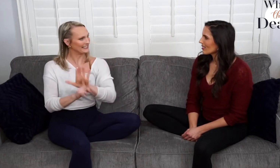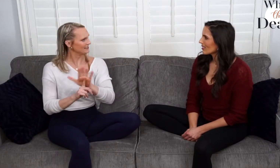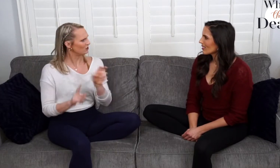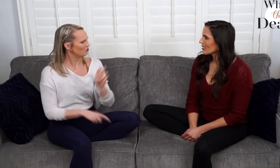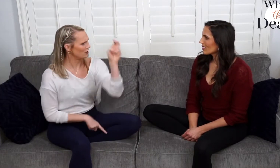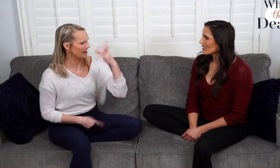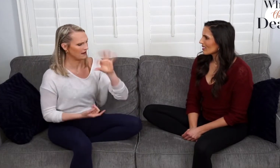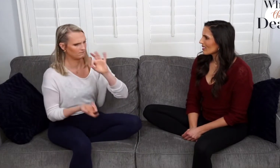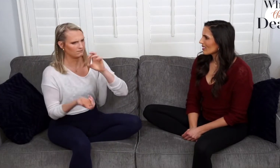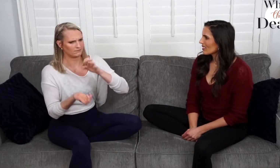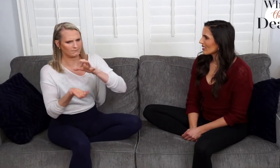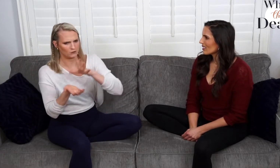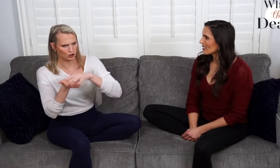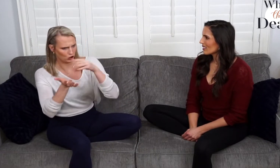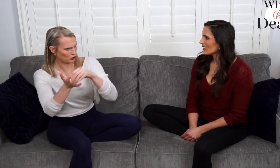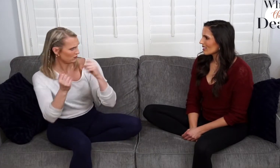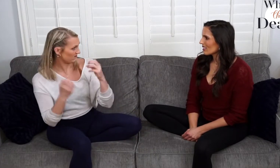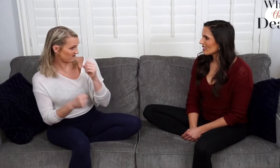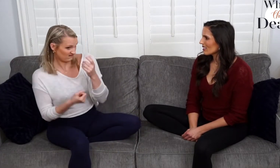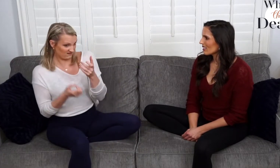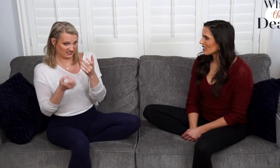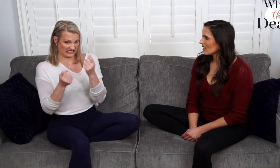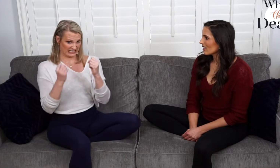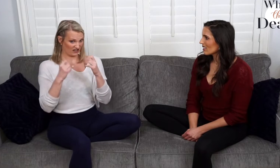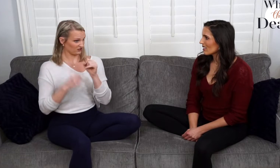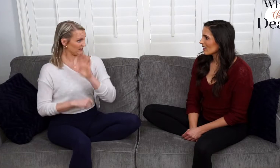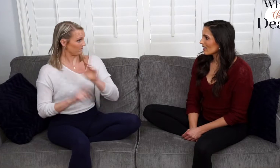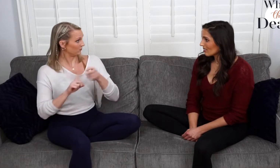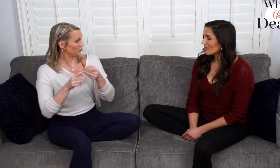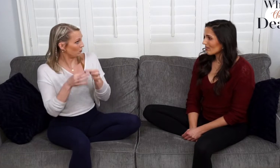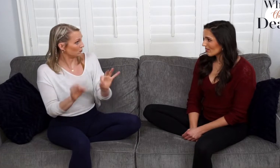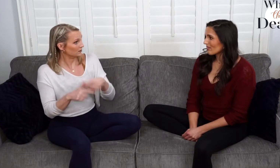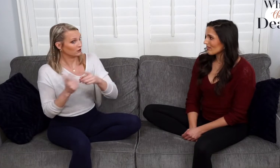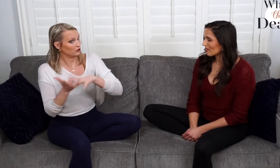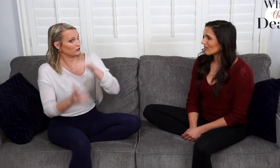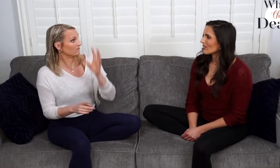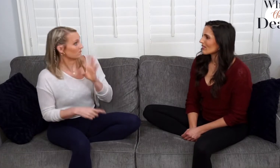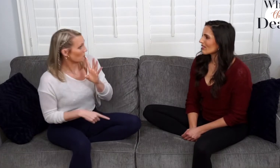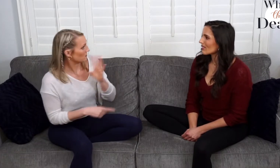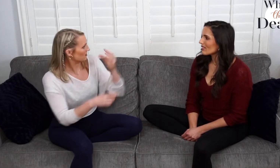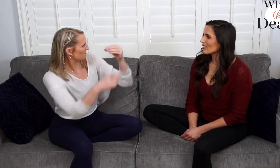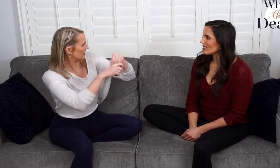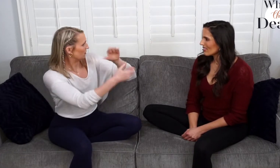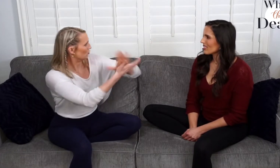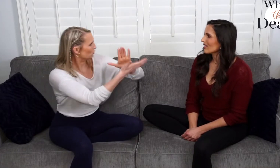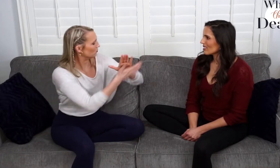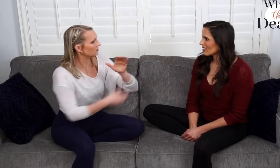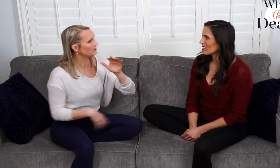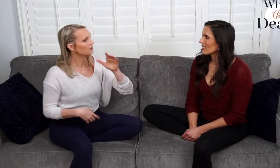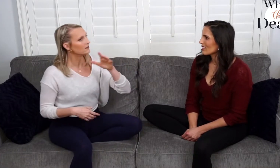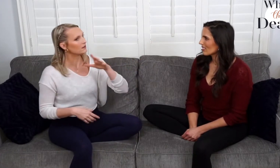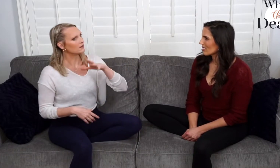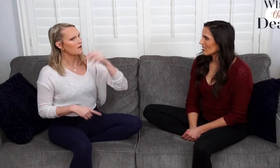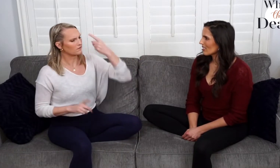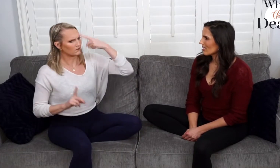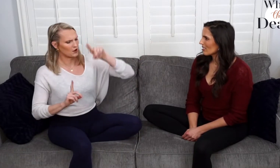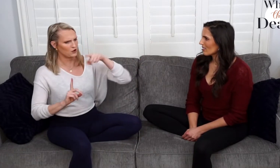been fun to watch her journey of learning Sign Language, which signing is her primary language, and then she learned how to talk in school and